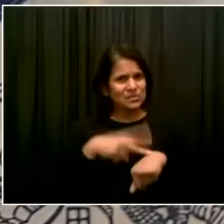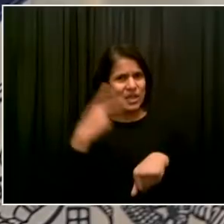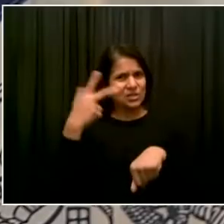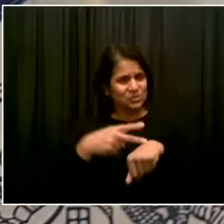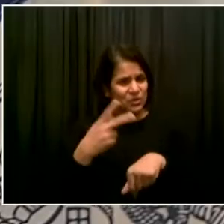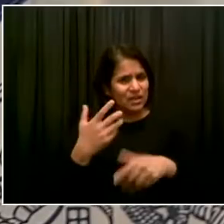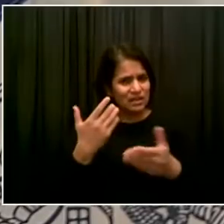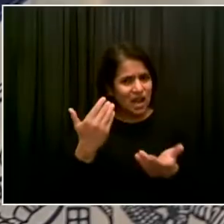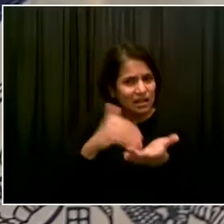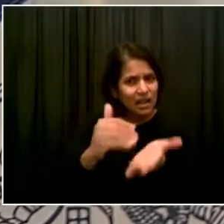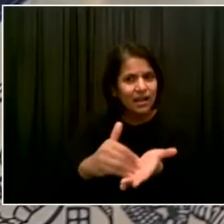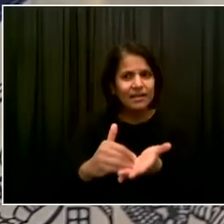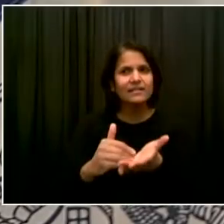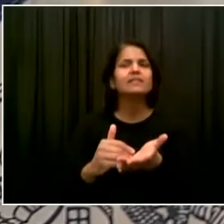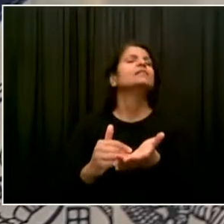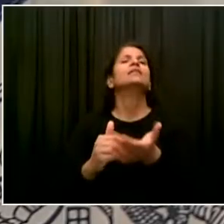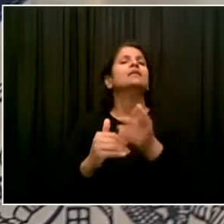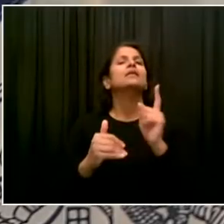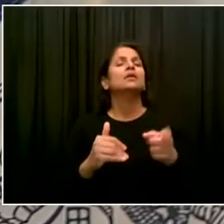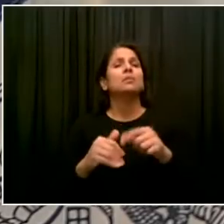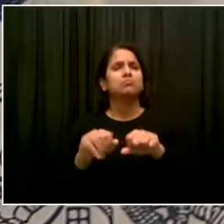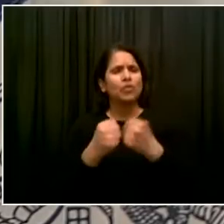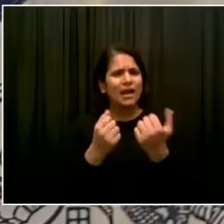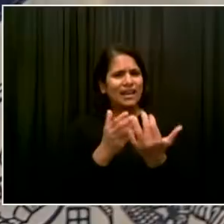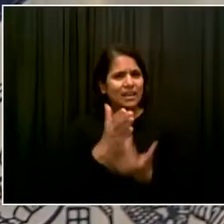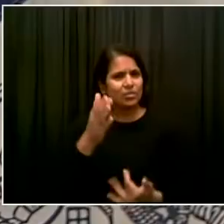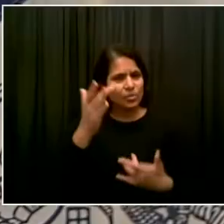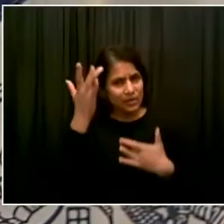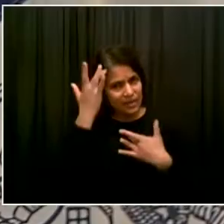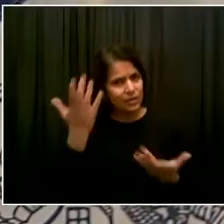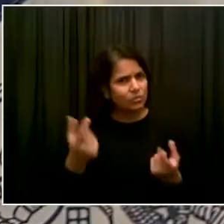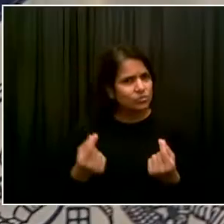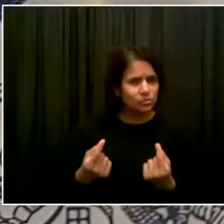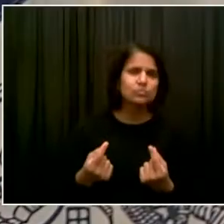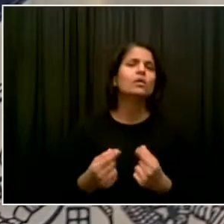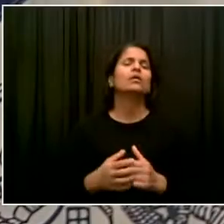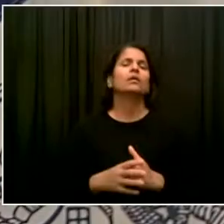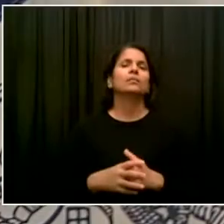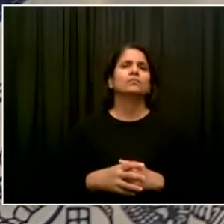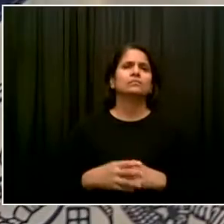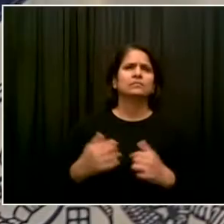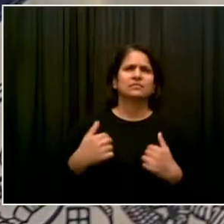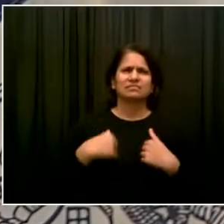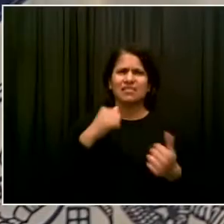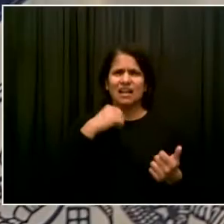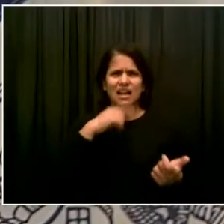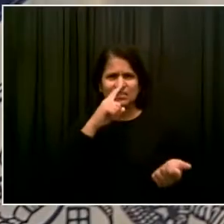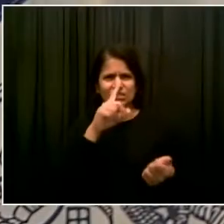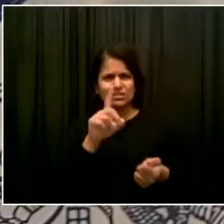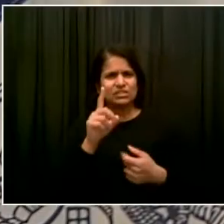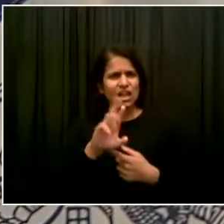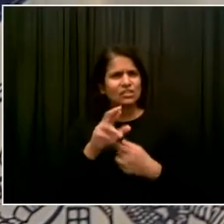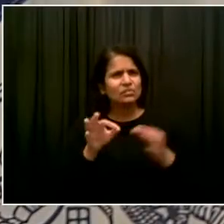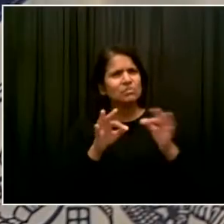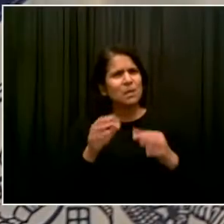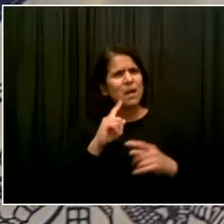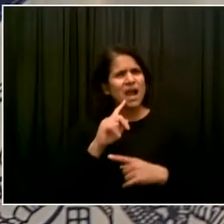THIS IS KIND OF A FOLLOW-UP. I'VE BEEN PERSONALLY FIELDING A LOT OF QUESTIONS FROM NEW YORKERS ABOUT THE INFETICONS AND BREAKTHRGHOU